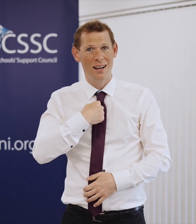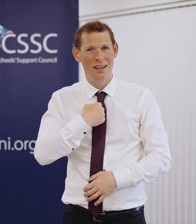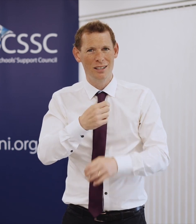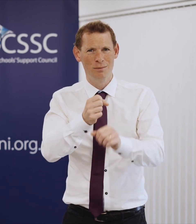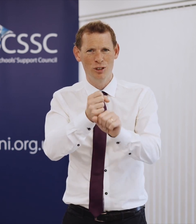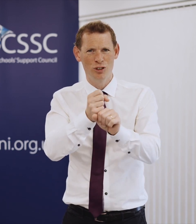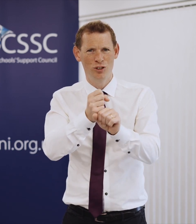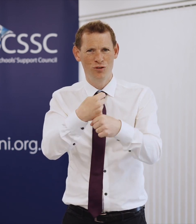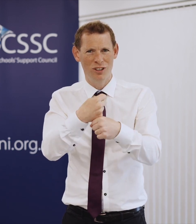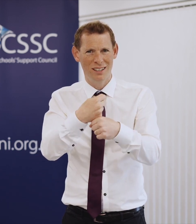I'm stressed.